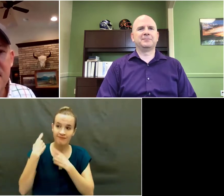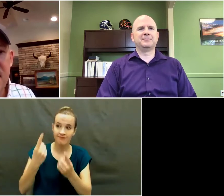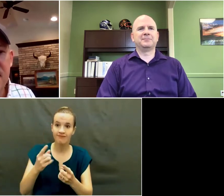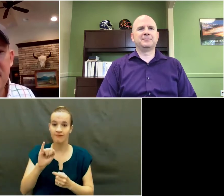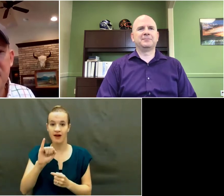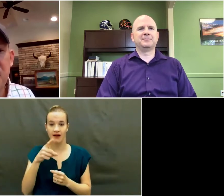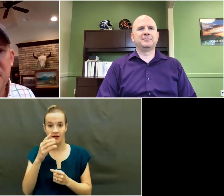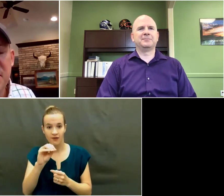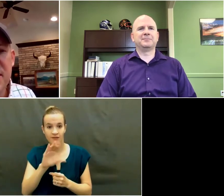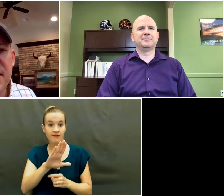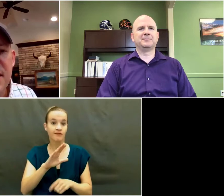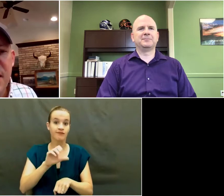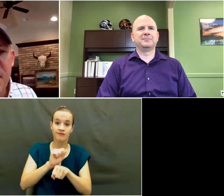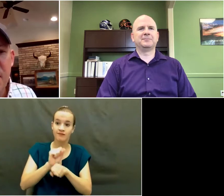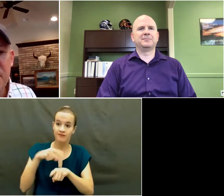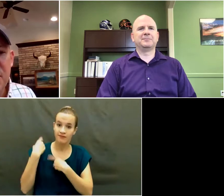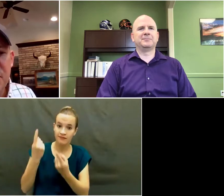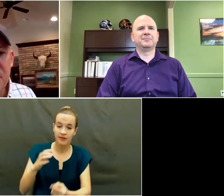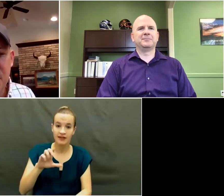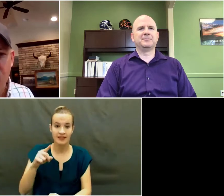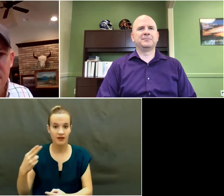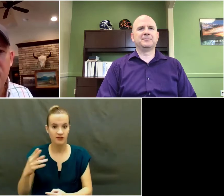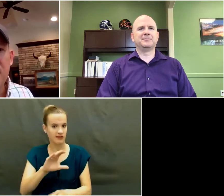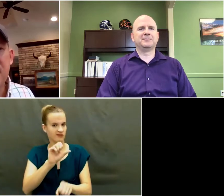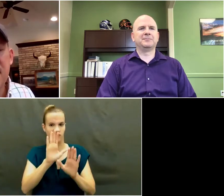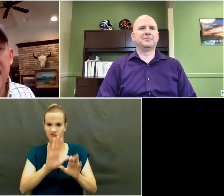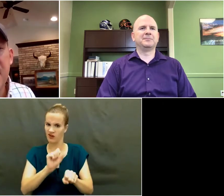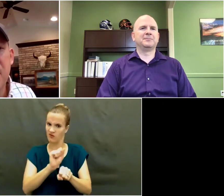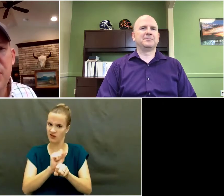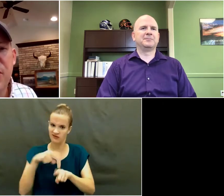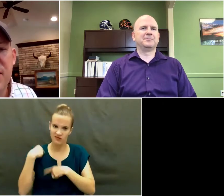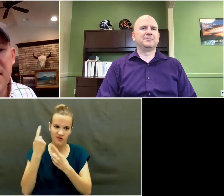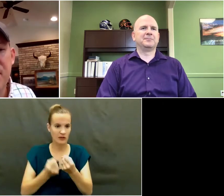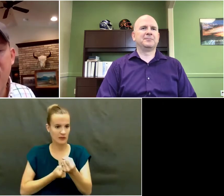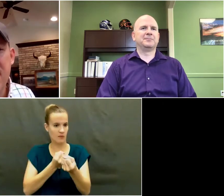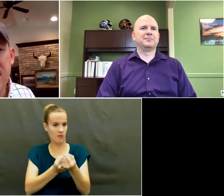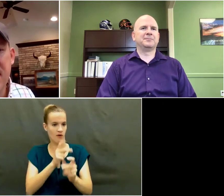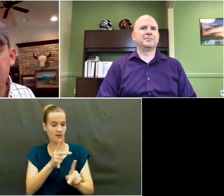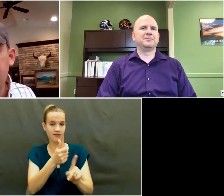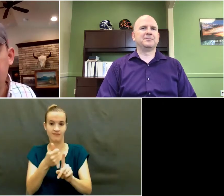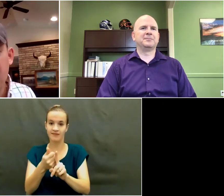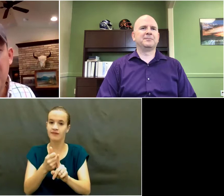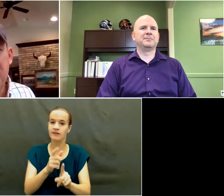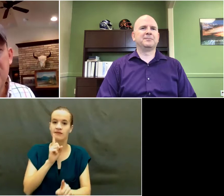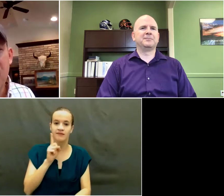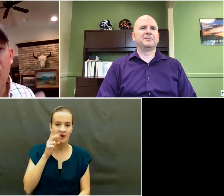that Steven and his crew is doing to support folks in Idaho who are Deaf or Hard of Hearing. So